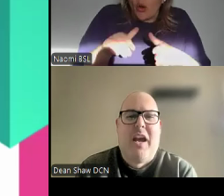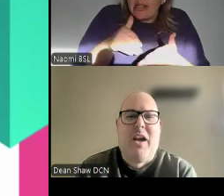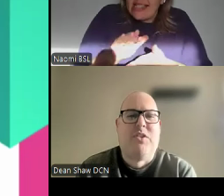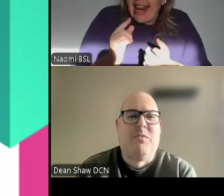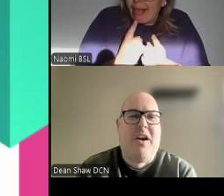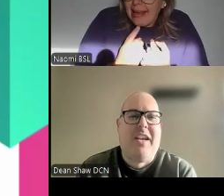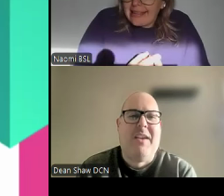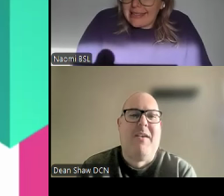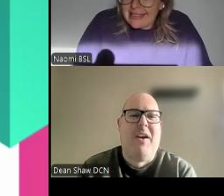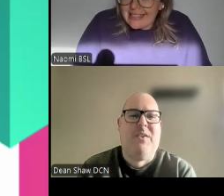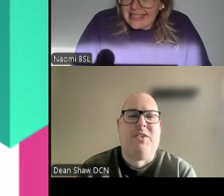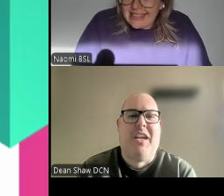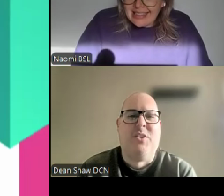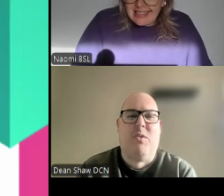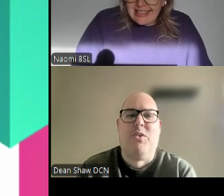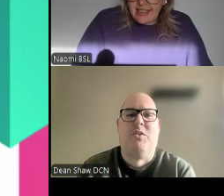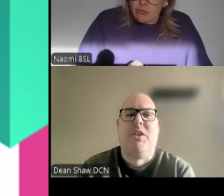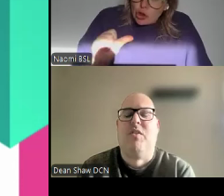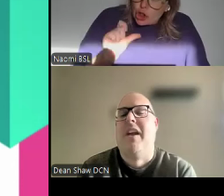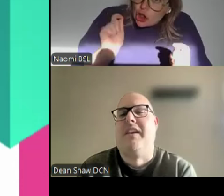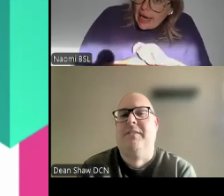How should our email efforts change? What should we track?